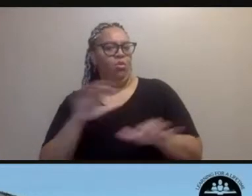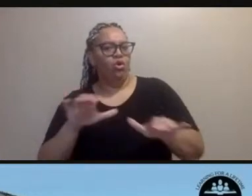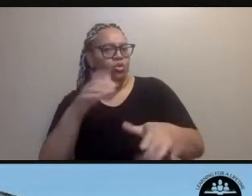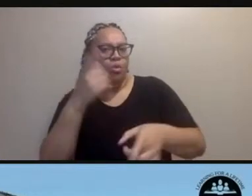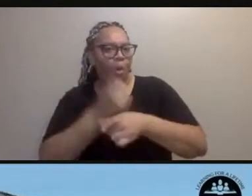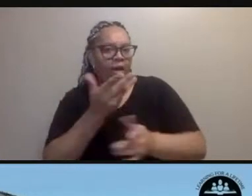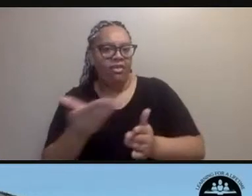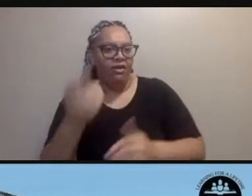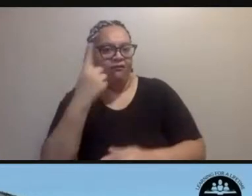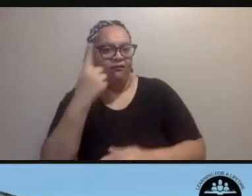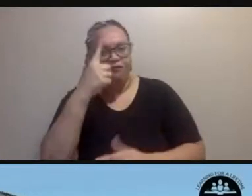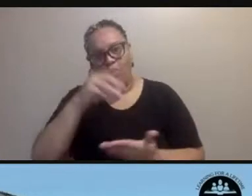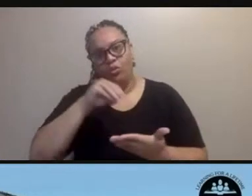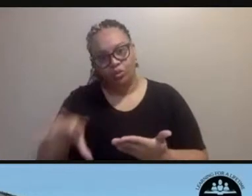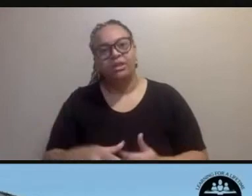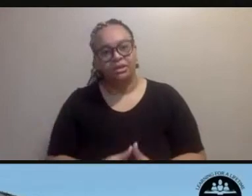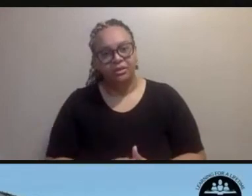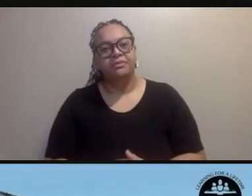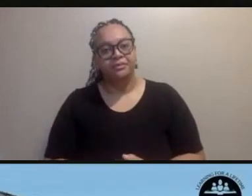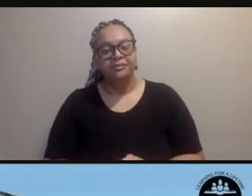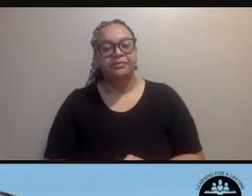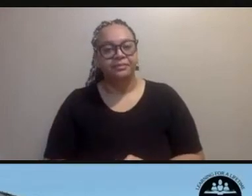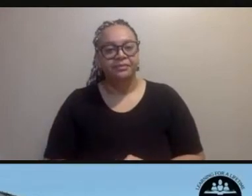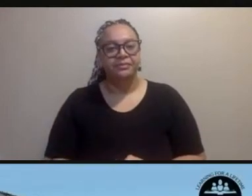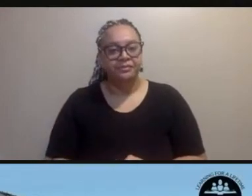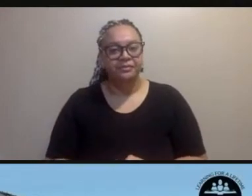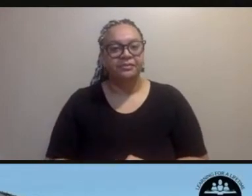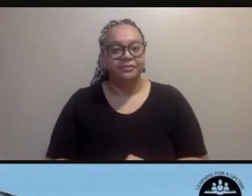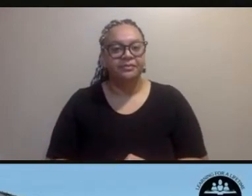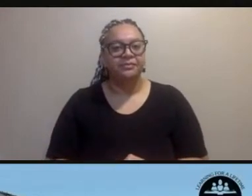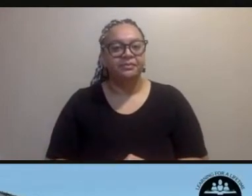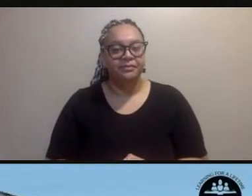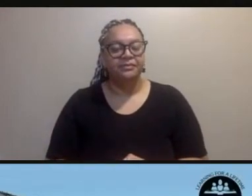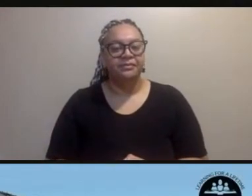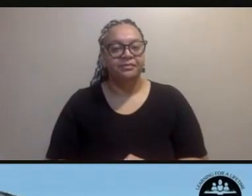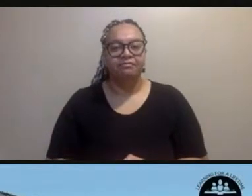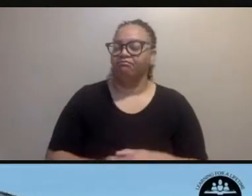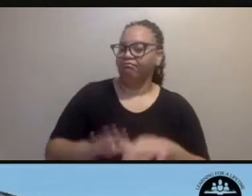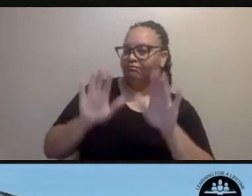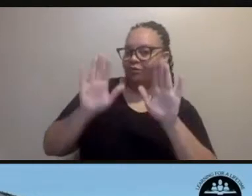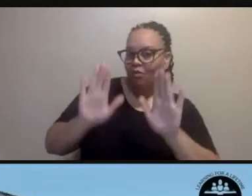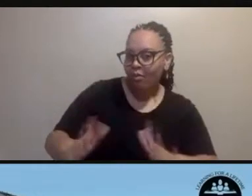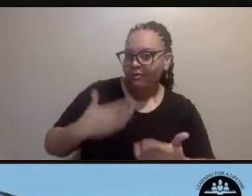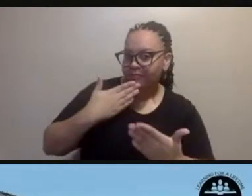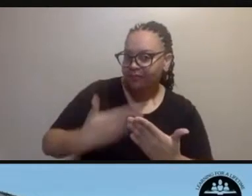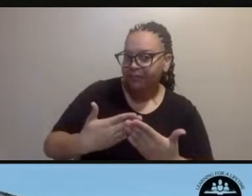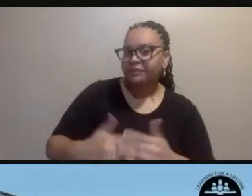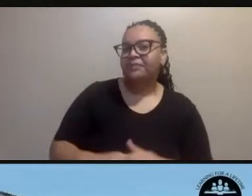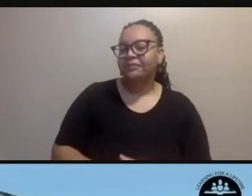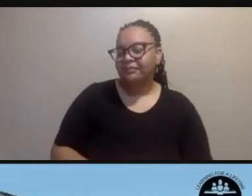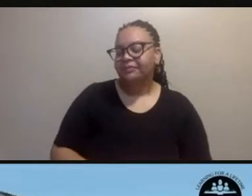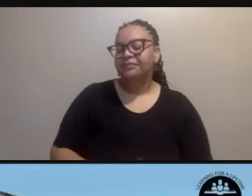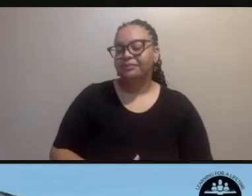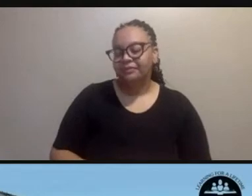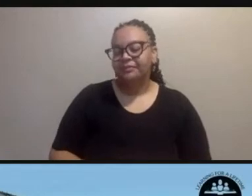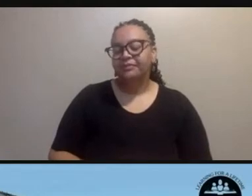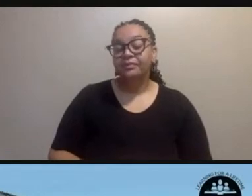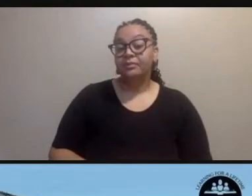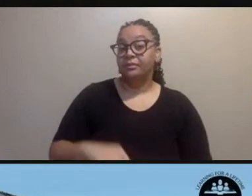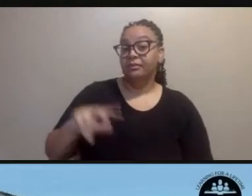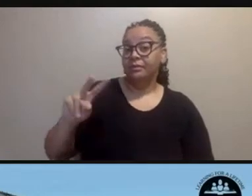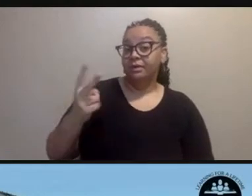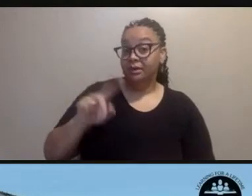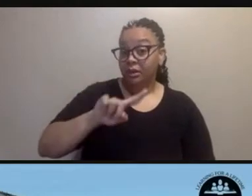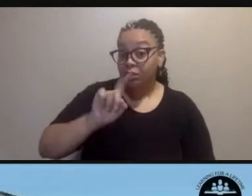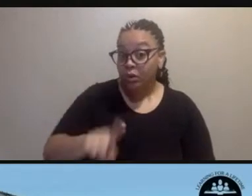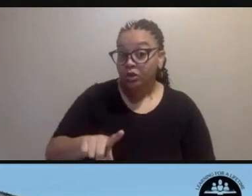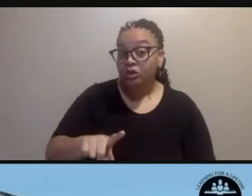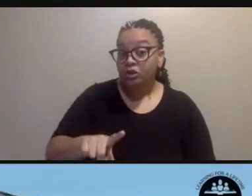CURIOUS AND AND HELP MAKE SURE